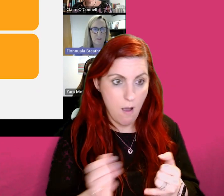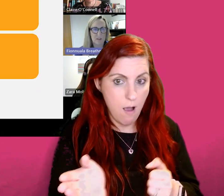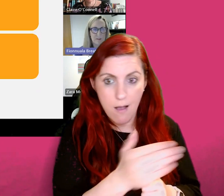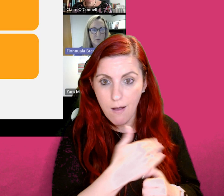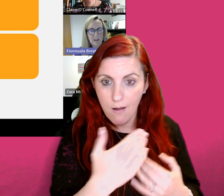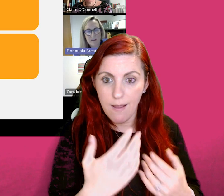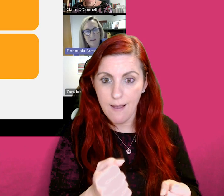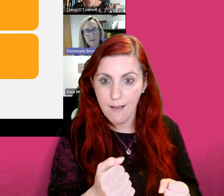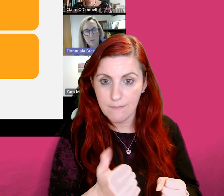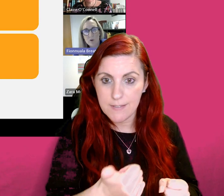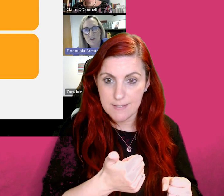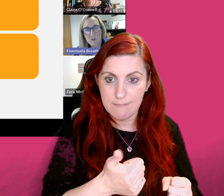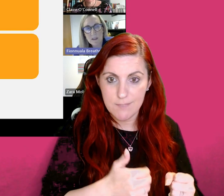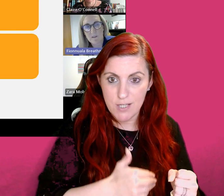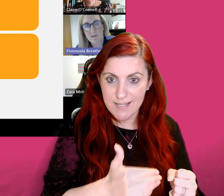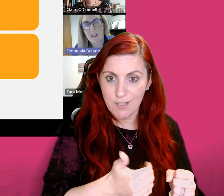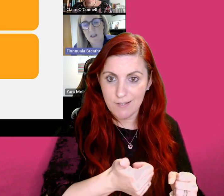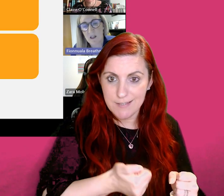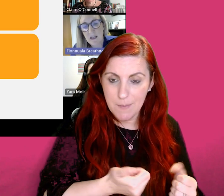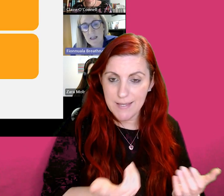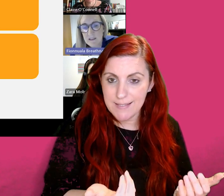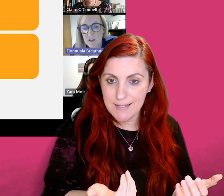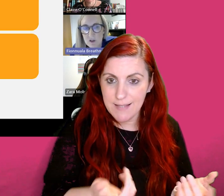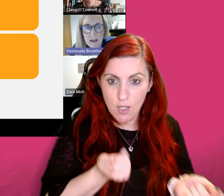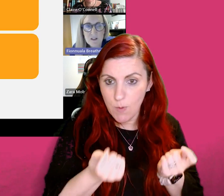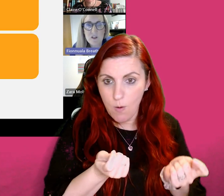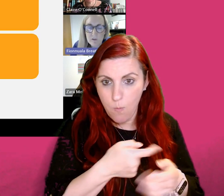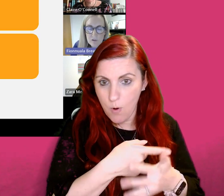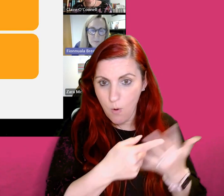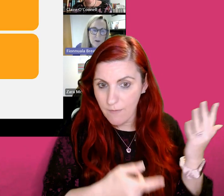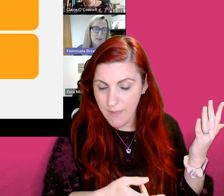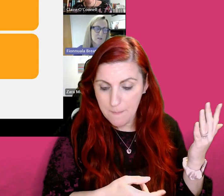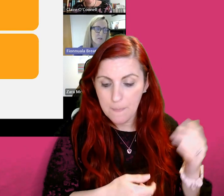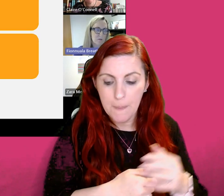diabetes and pregnancy and the approach that we have taken is to actually in response to